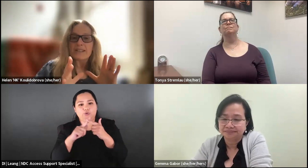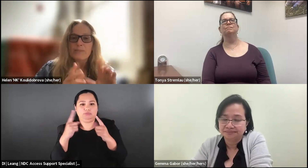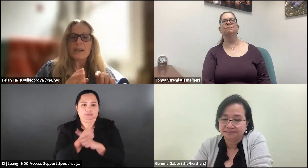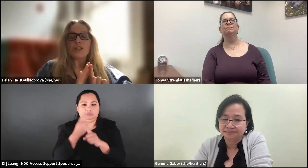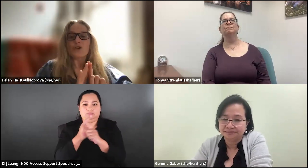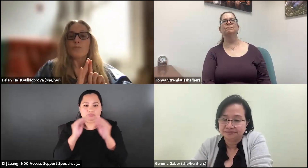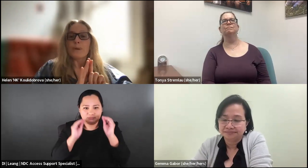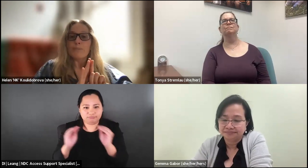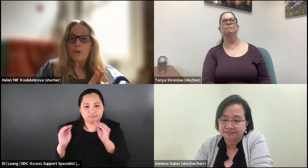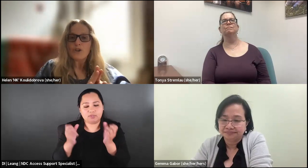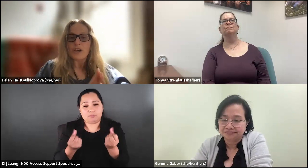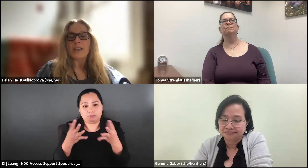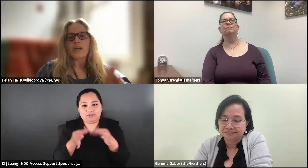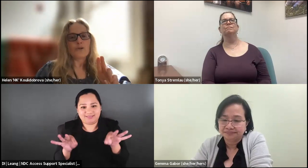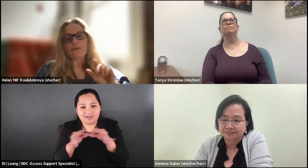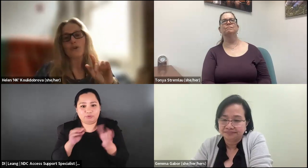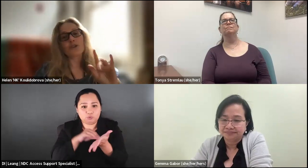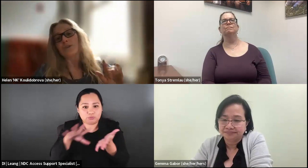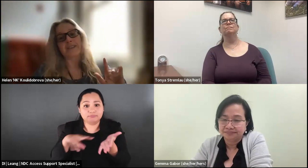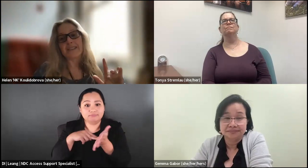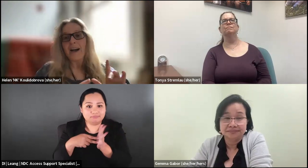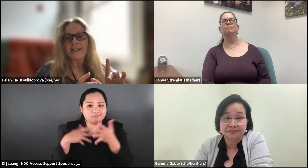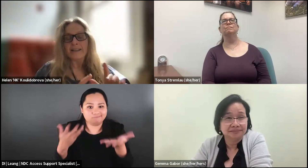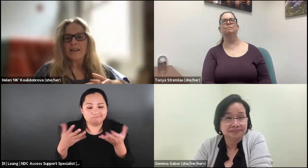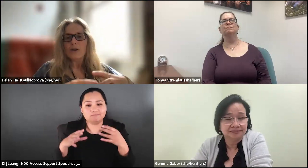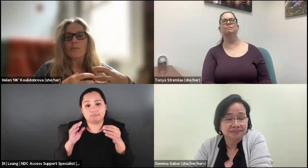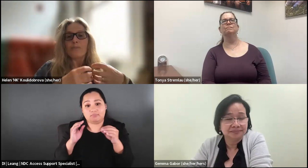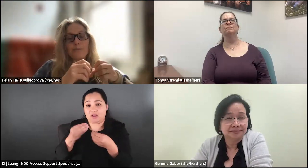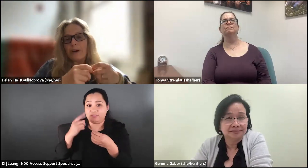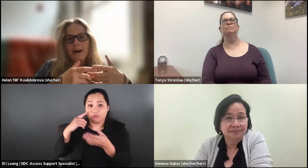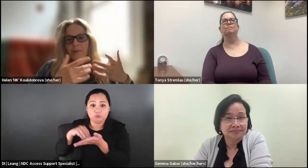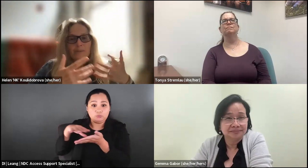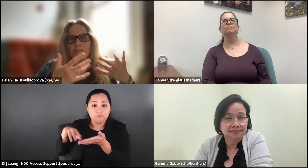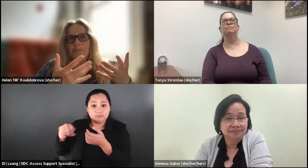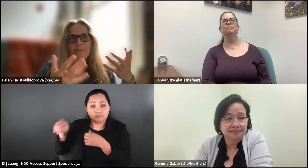accessibility should be pushing universal design